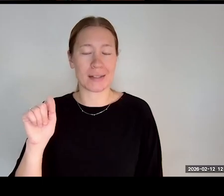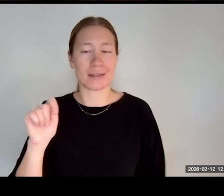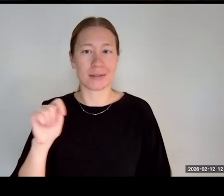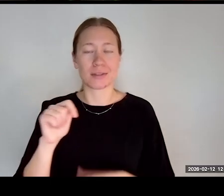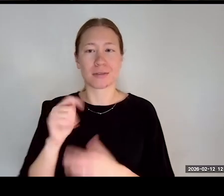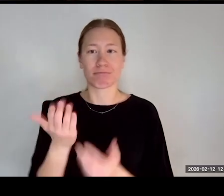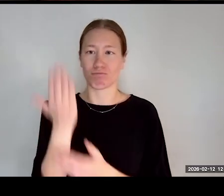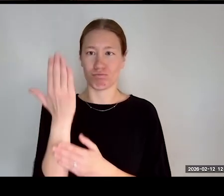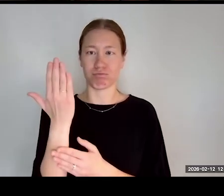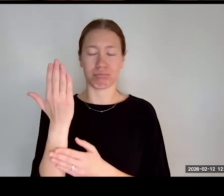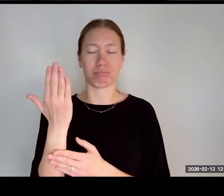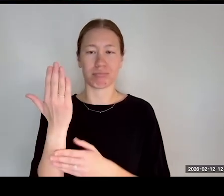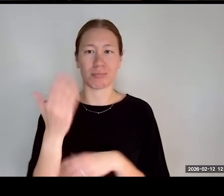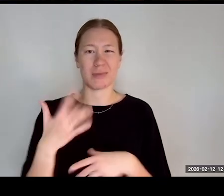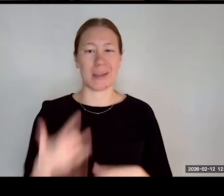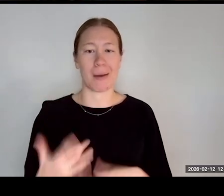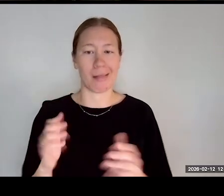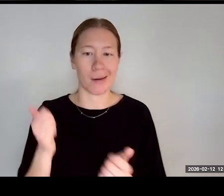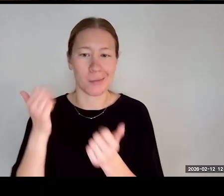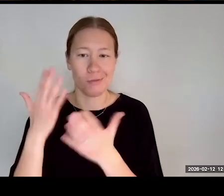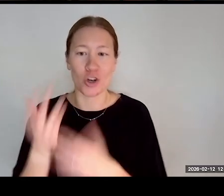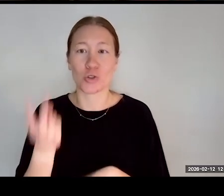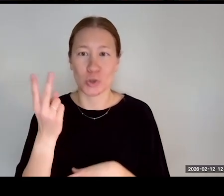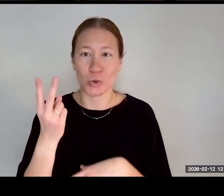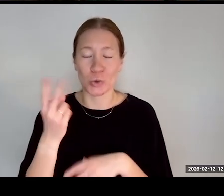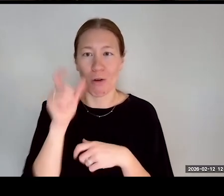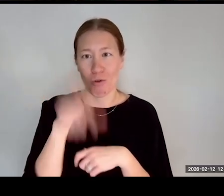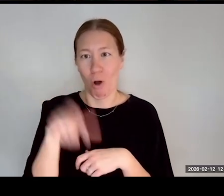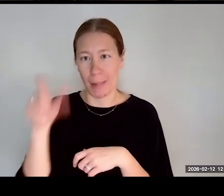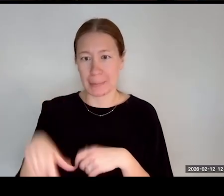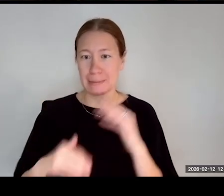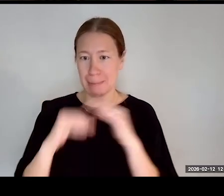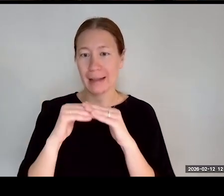and it's been shown to be the the least tiresome structure of text to read in studies.